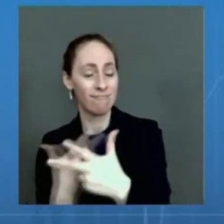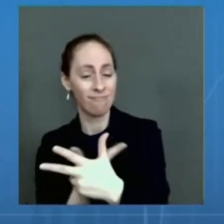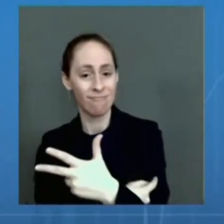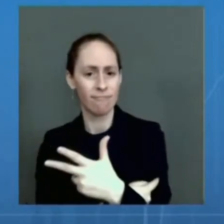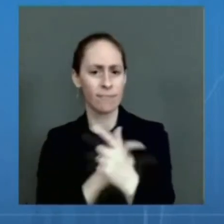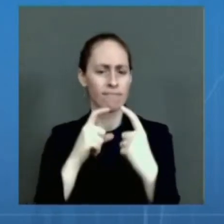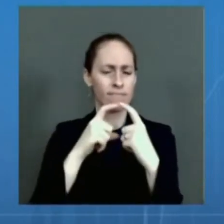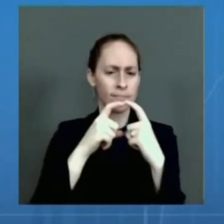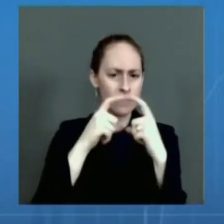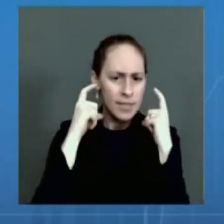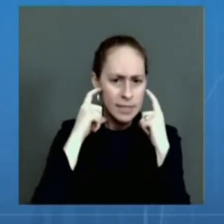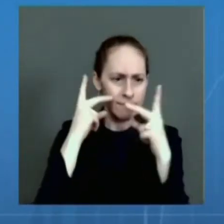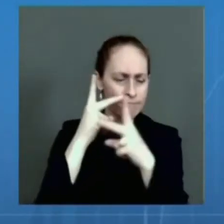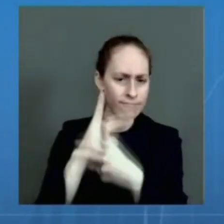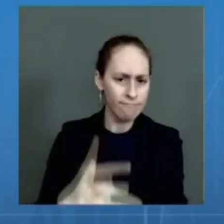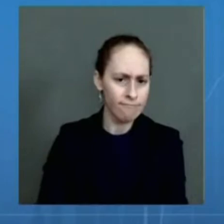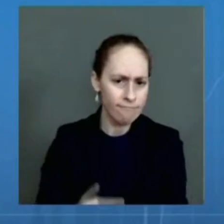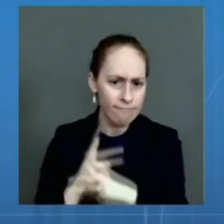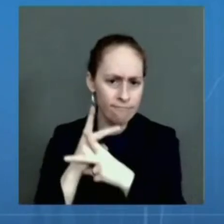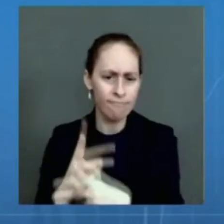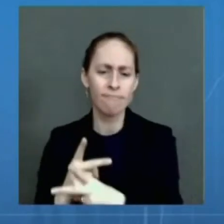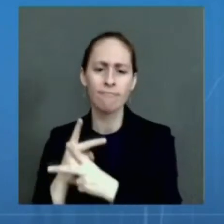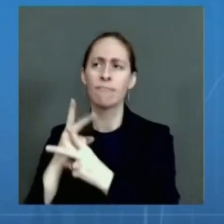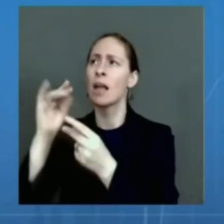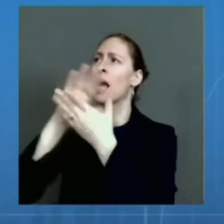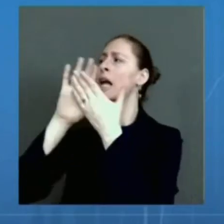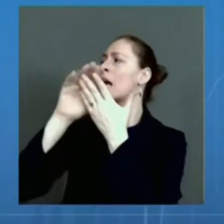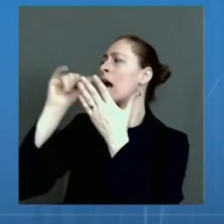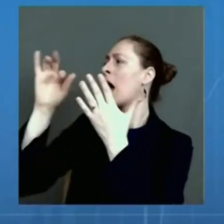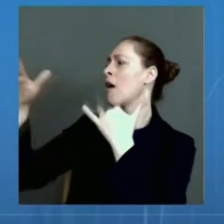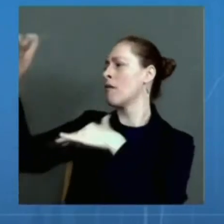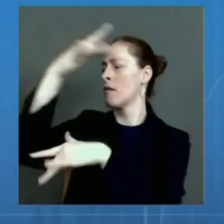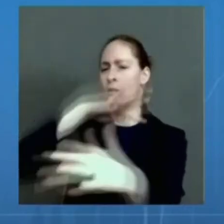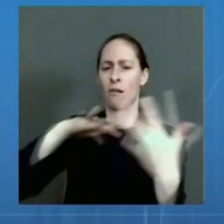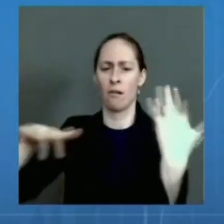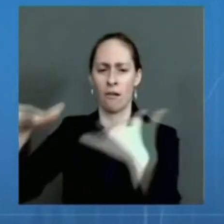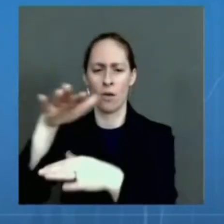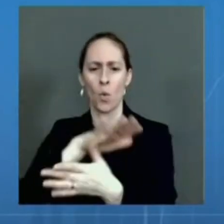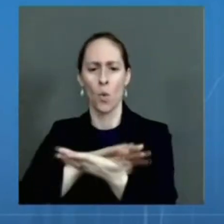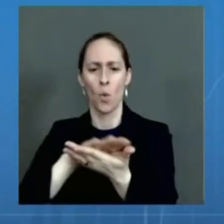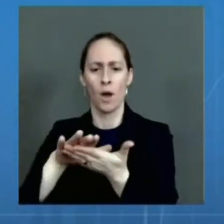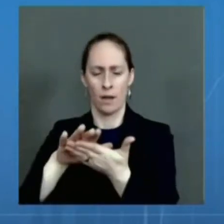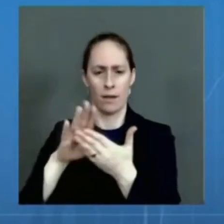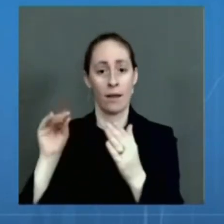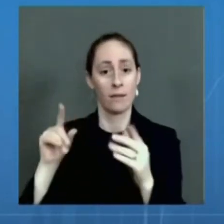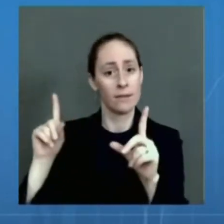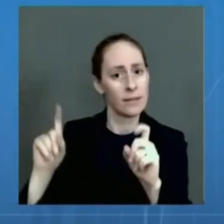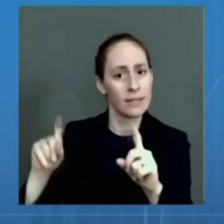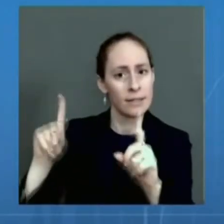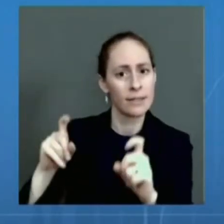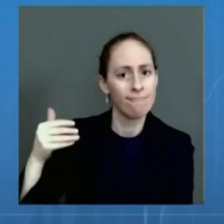PHYSICAL DISTANCING, HAND WASHING, IMPROVE VENTILATION AND TESTING TO SLOW TRANSMISSION.